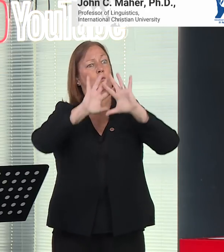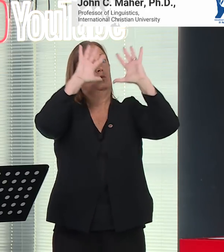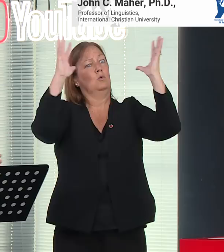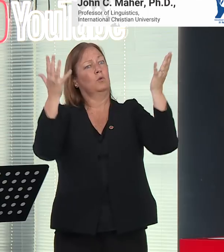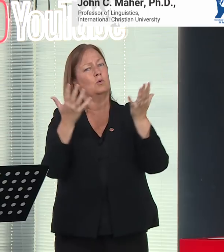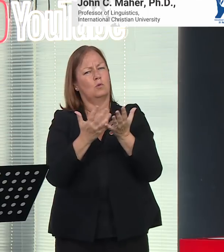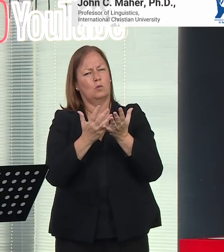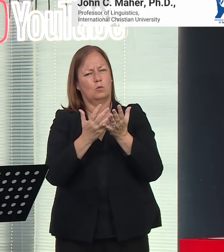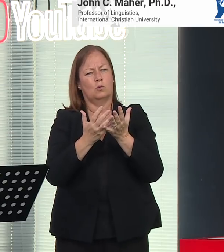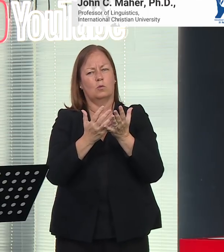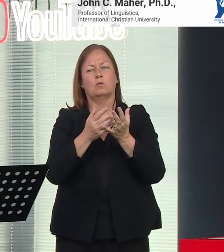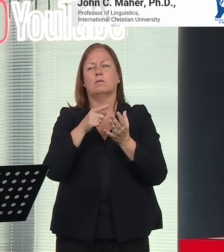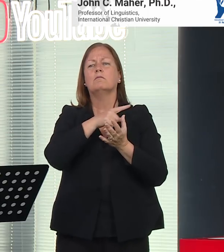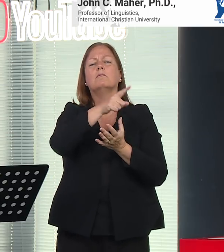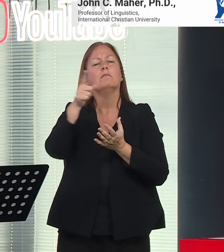encourage all citizens to share the same